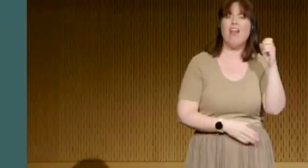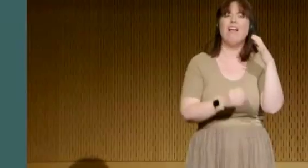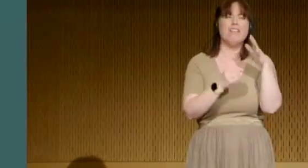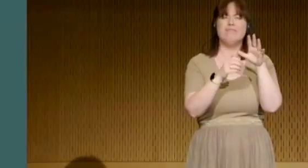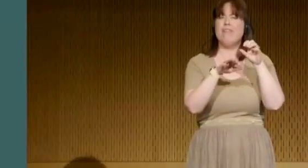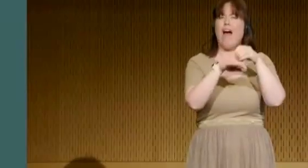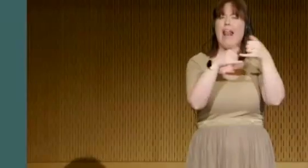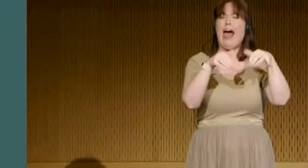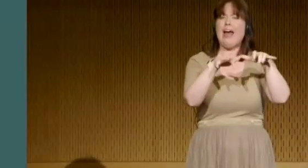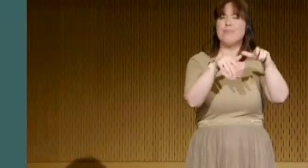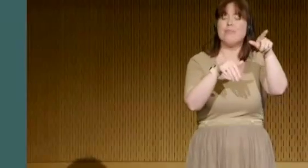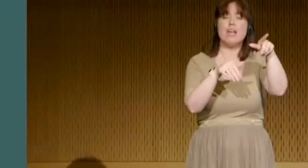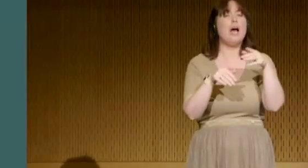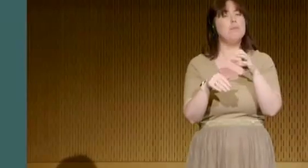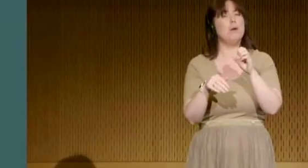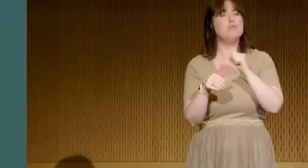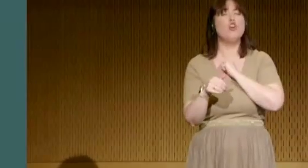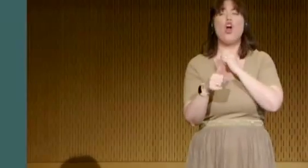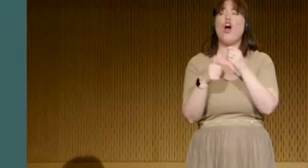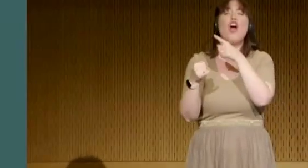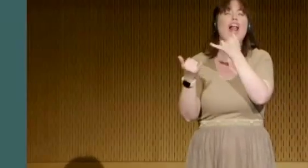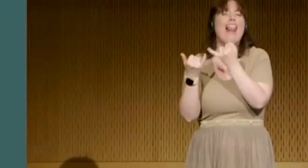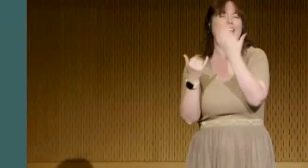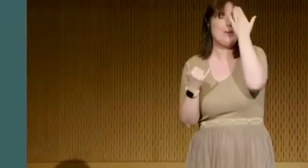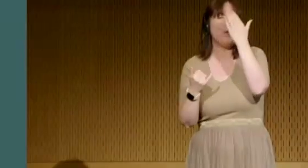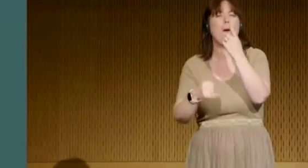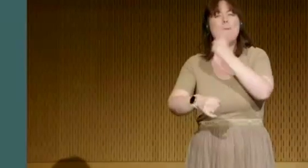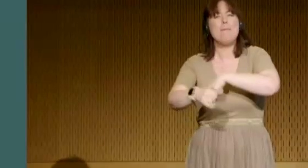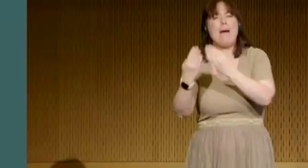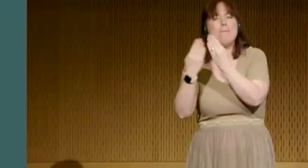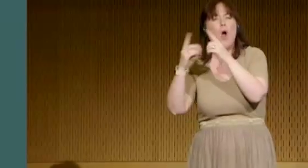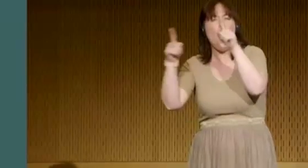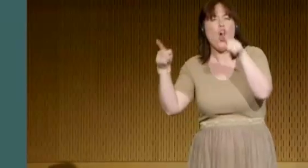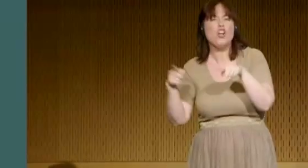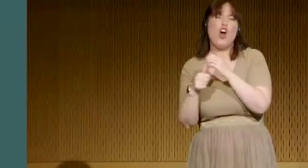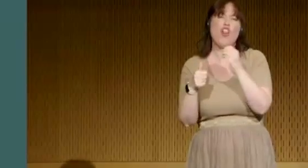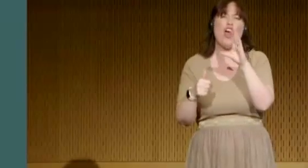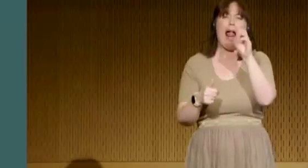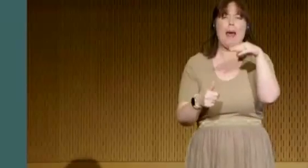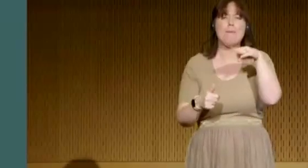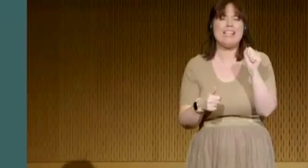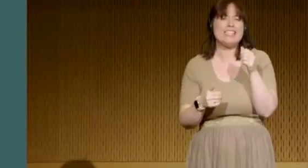in Blackboard or other learning management systems that you guys might use. And what we did,